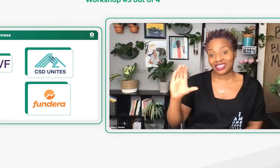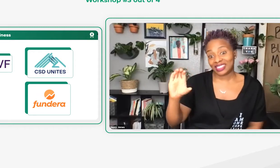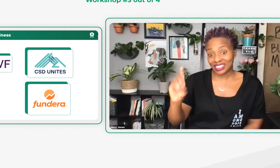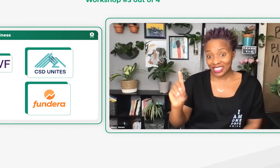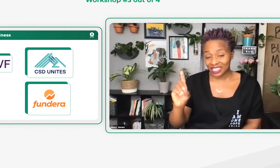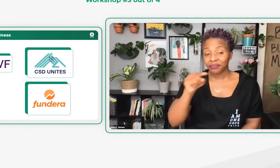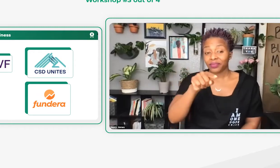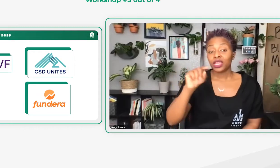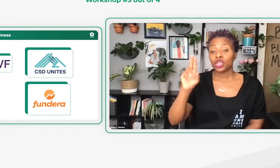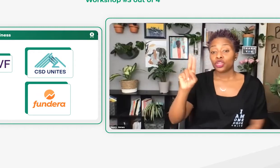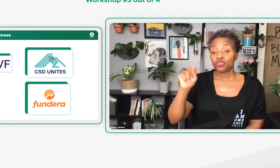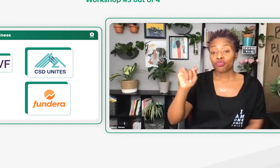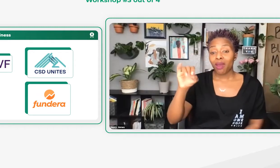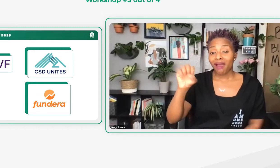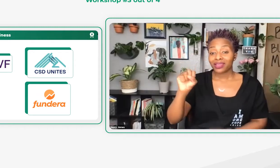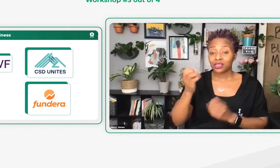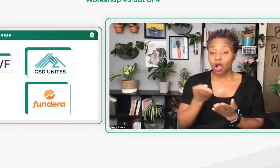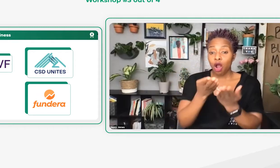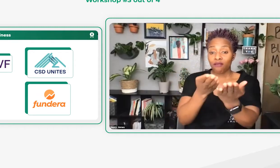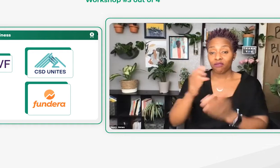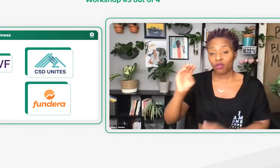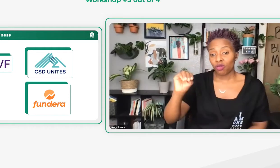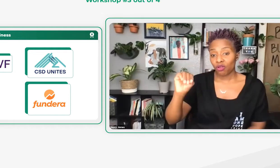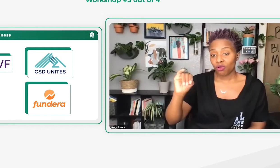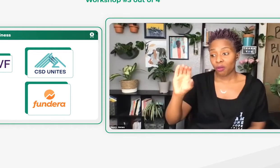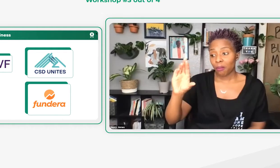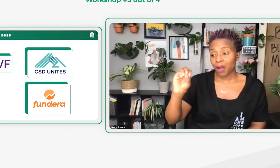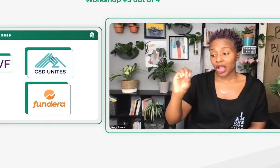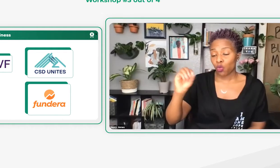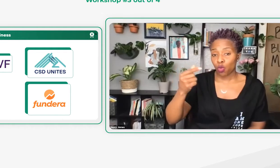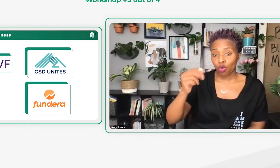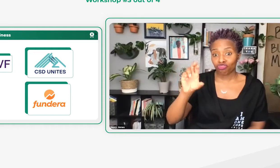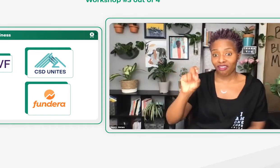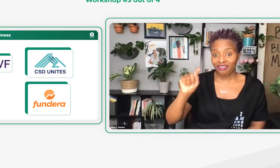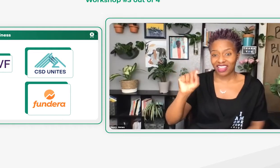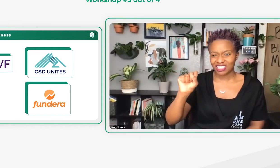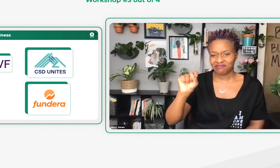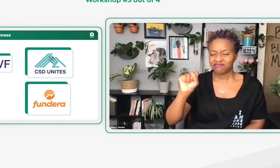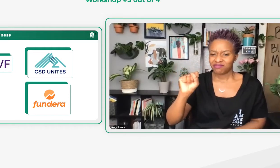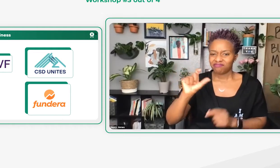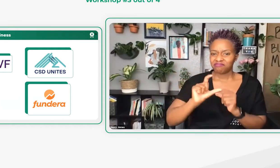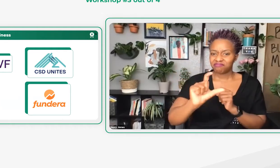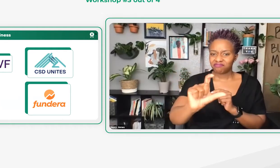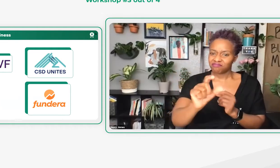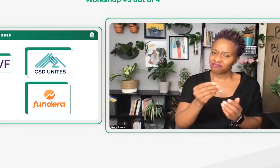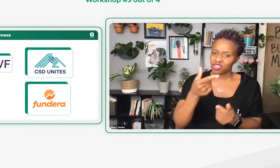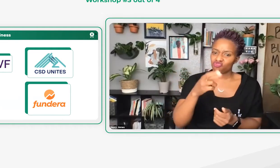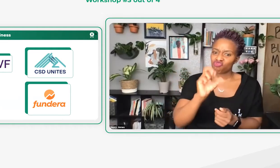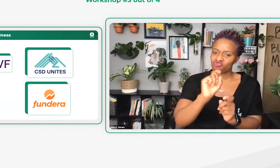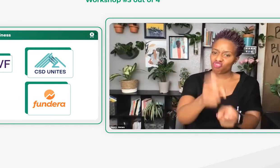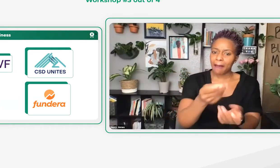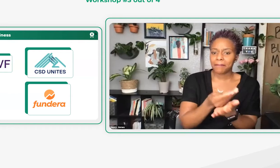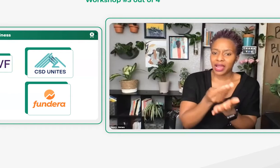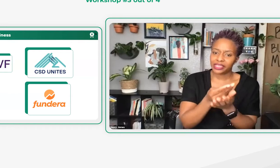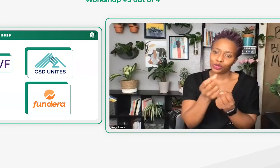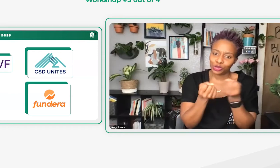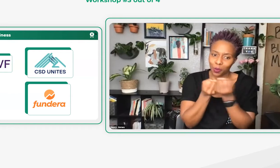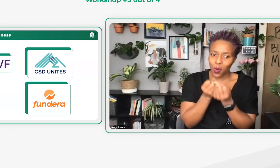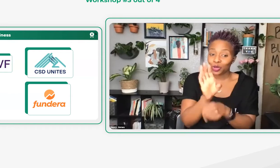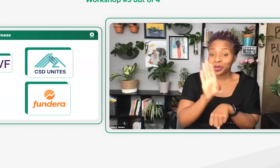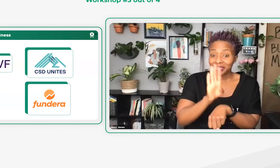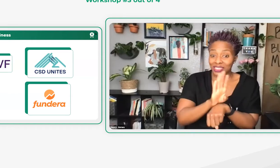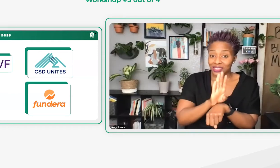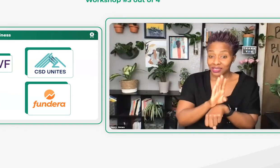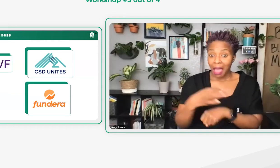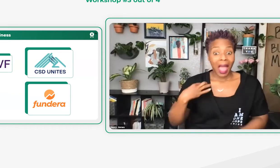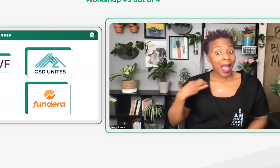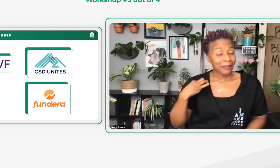V. That is one component of CSB unites offers orients and grants to support your business.